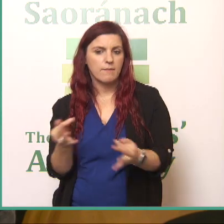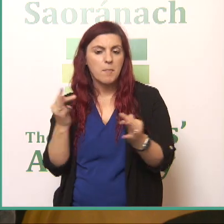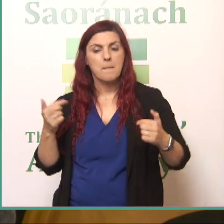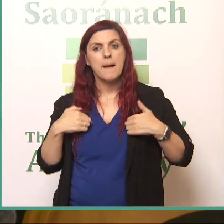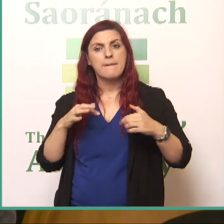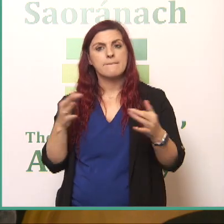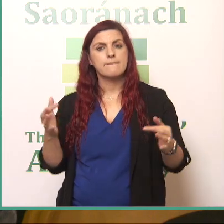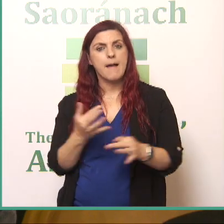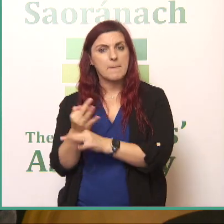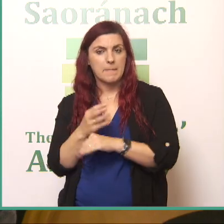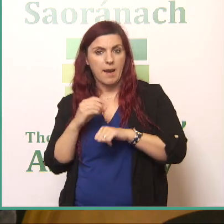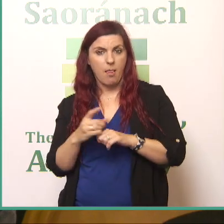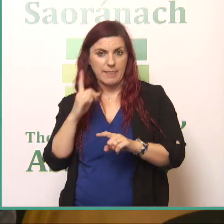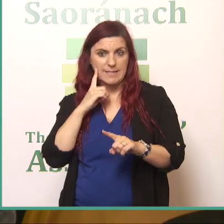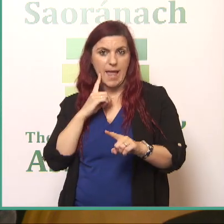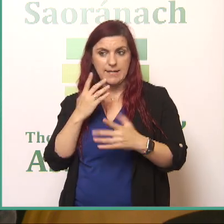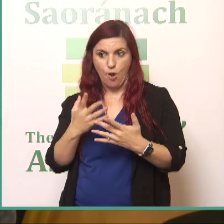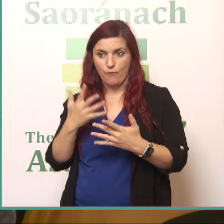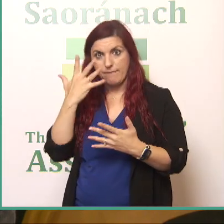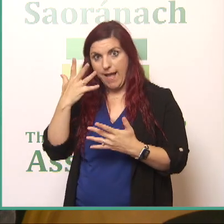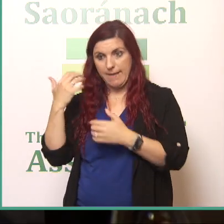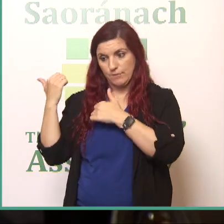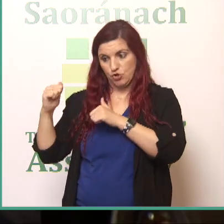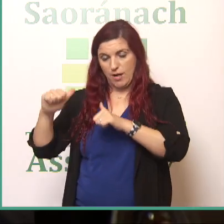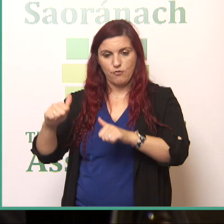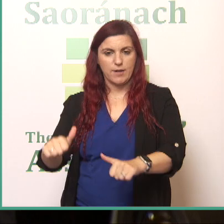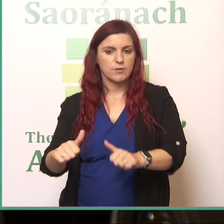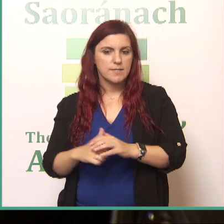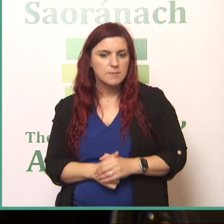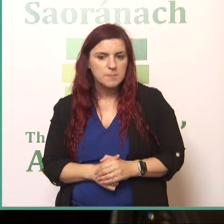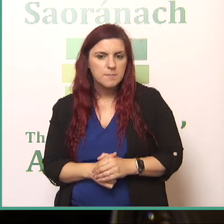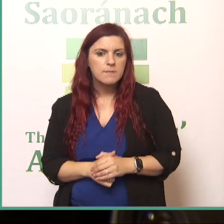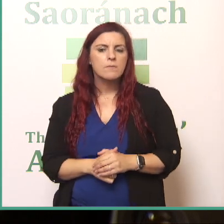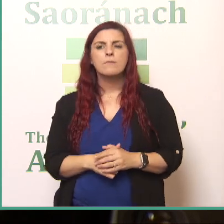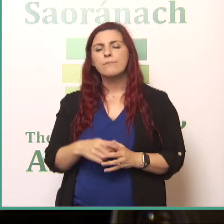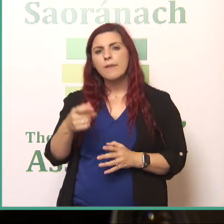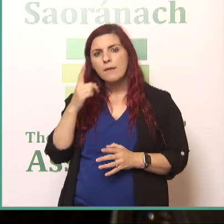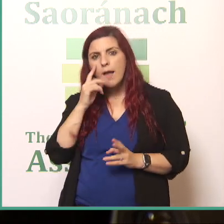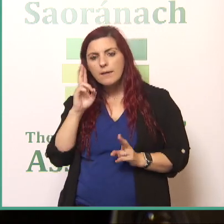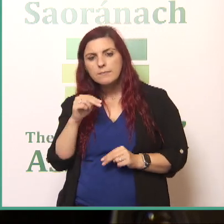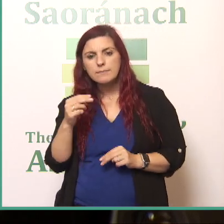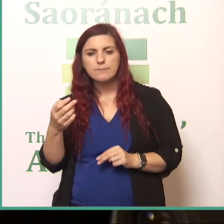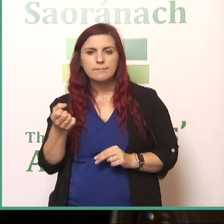at least five generations in my opinion making a decent living from farming has always been a